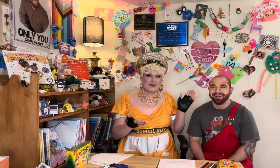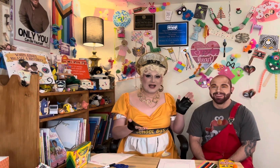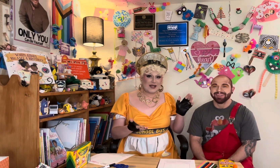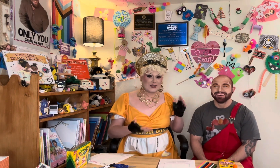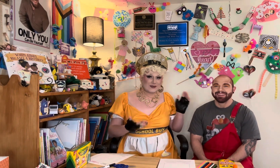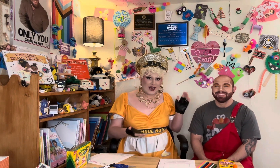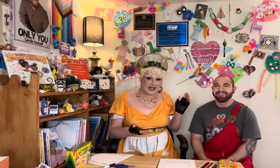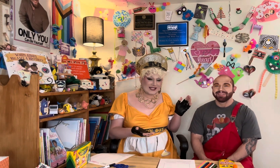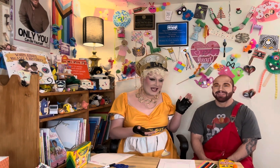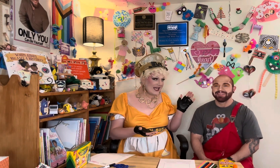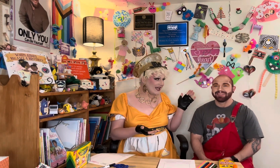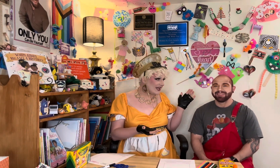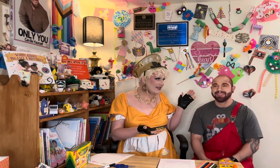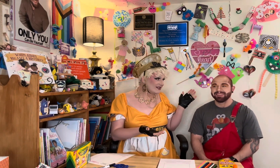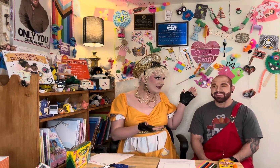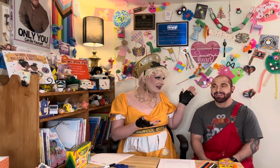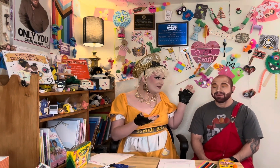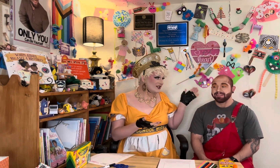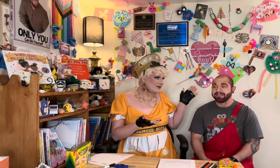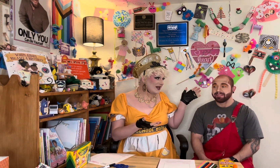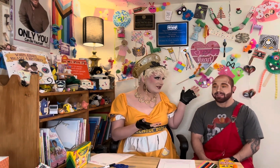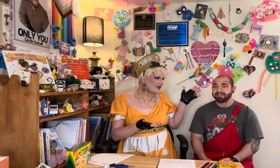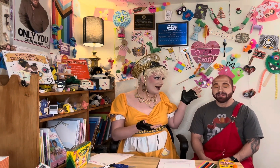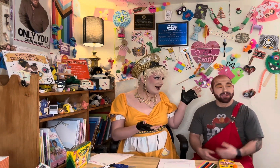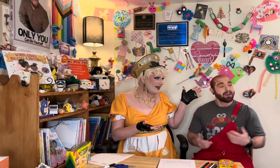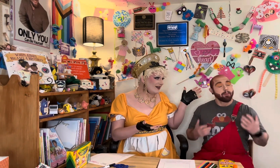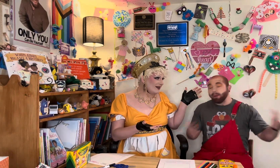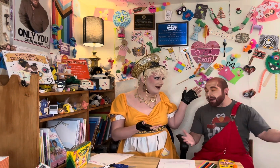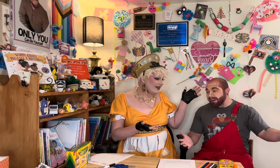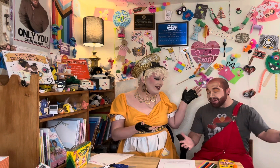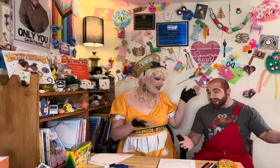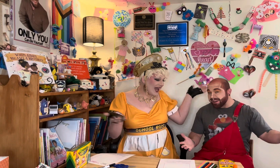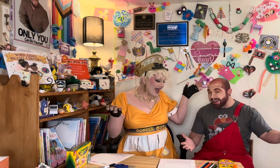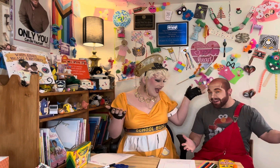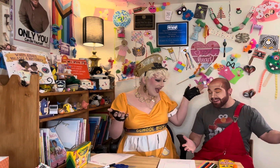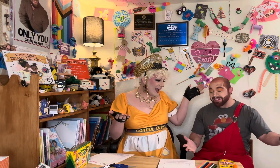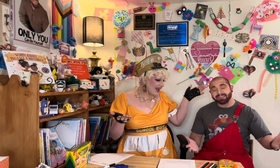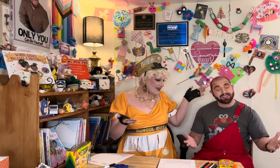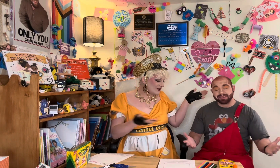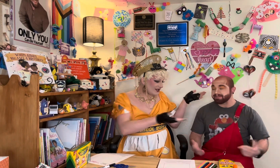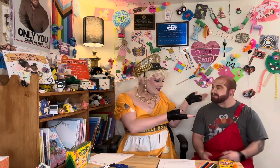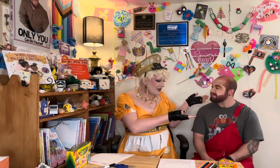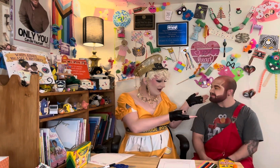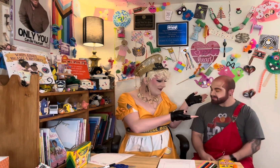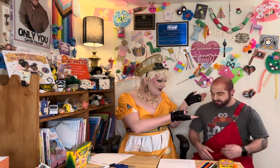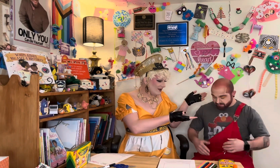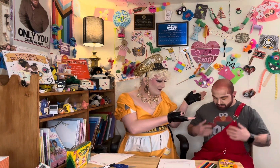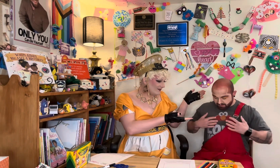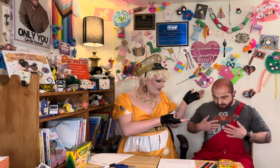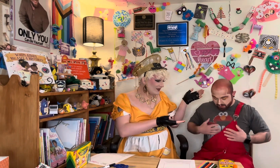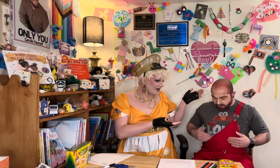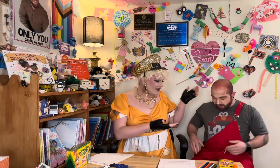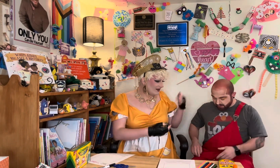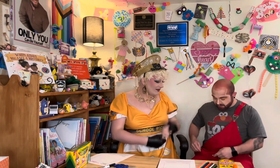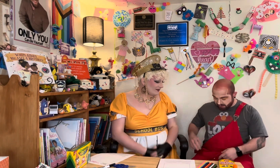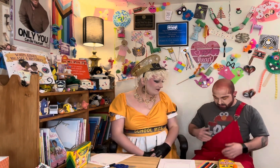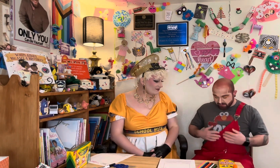Buddy, which is why today he is Mr. Buster the... BUSTER: Buddy! CALI: Yay! So that's why you have Elmo. BUSTER: Yeah, 'cause Elmo is